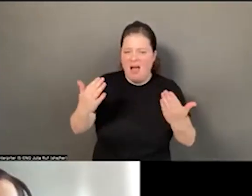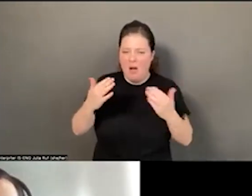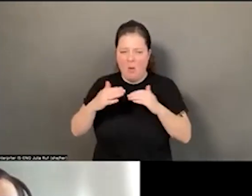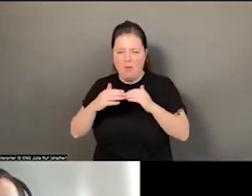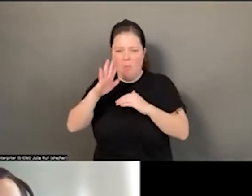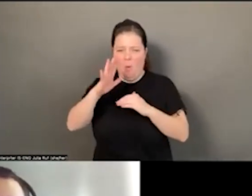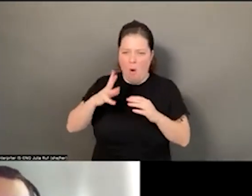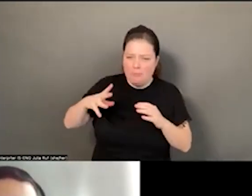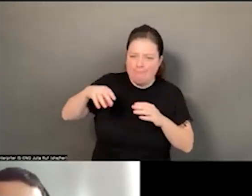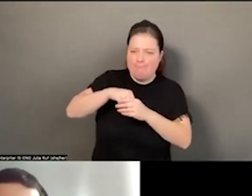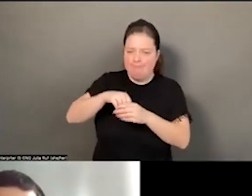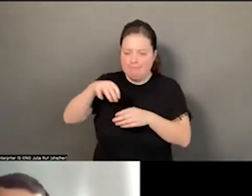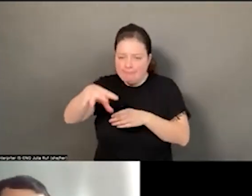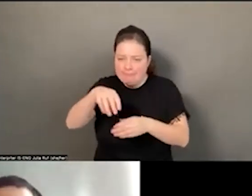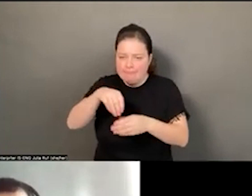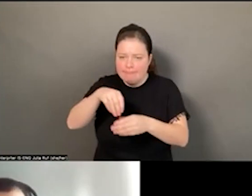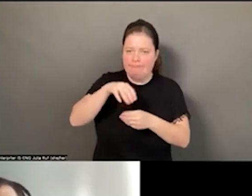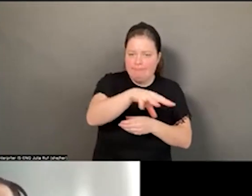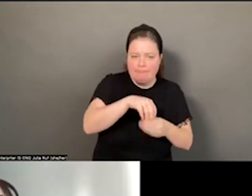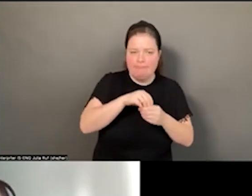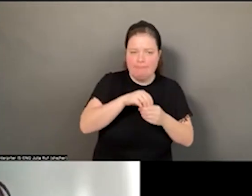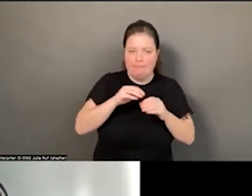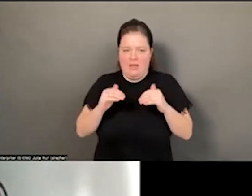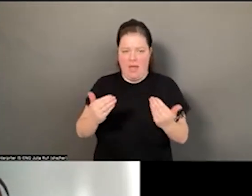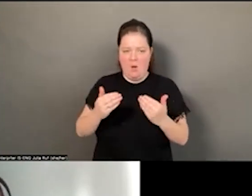And then this year, also, within the framework of these employment